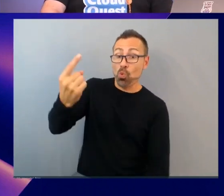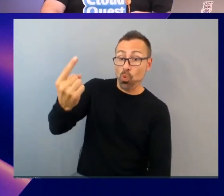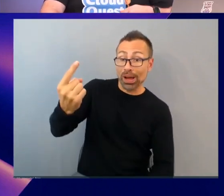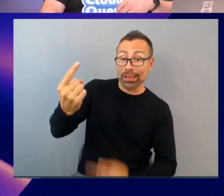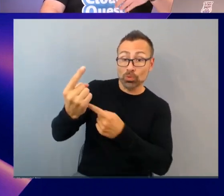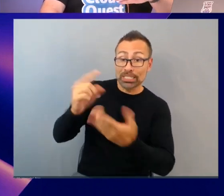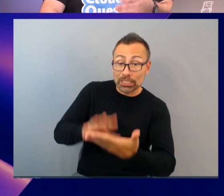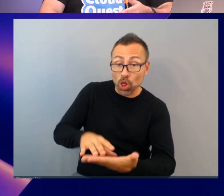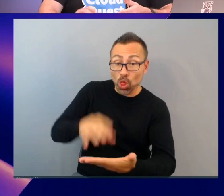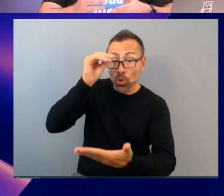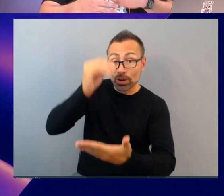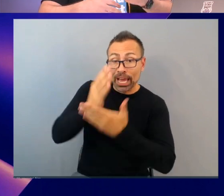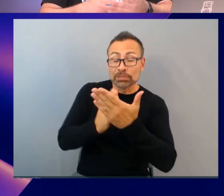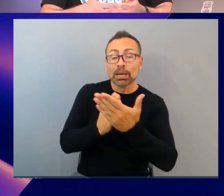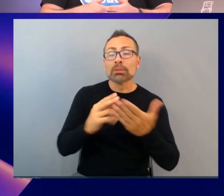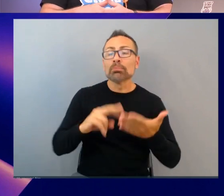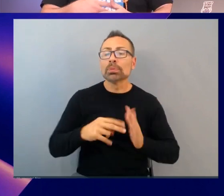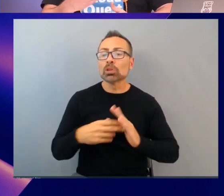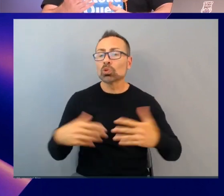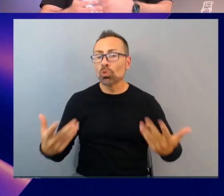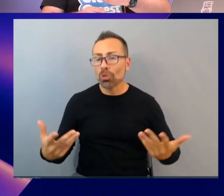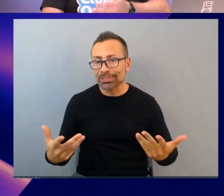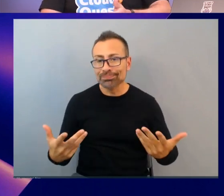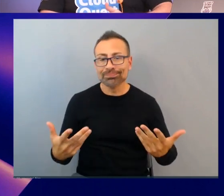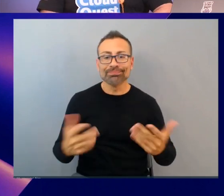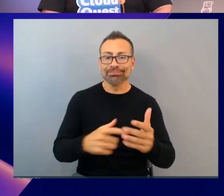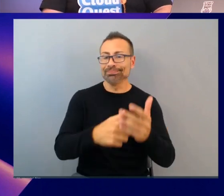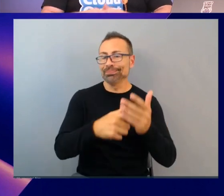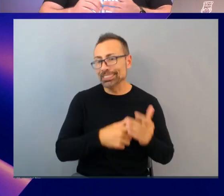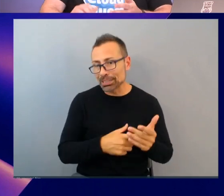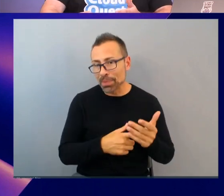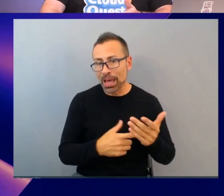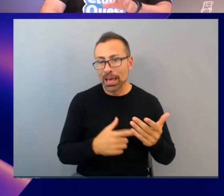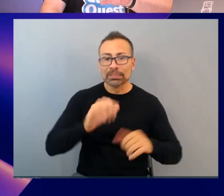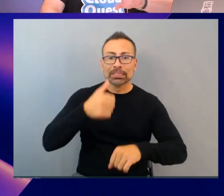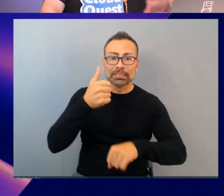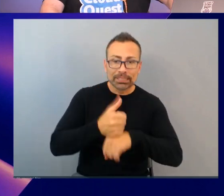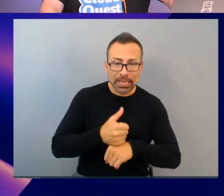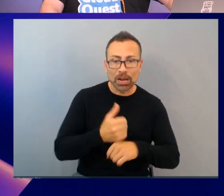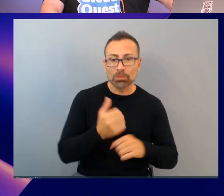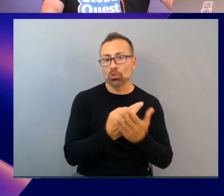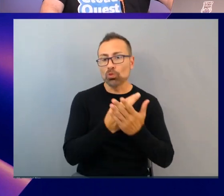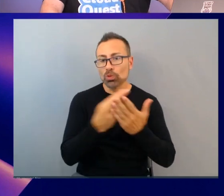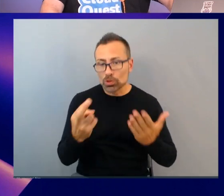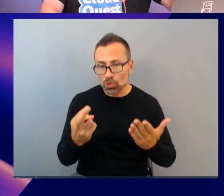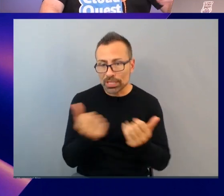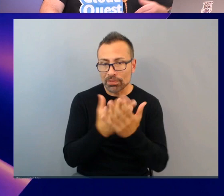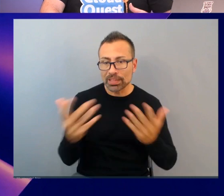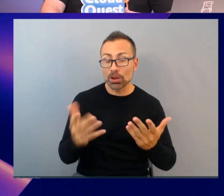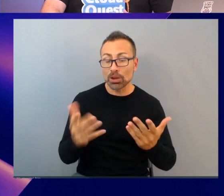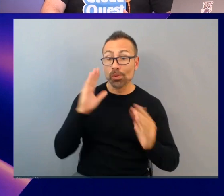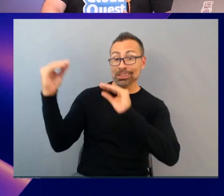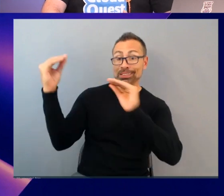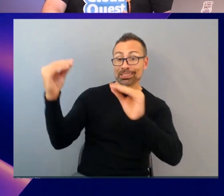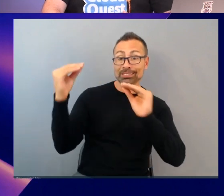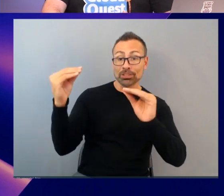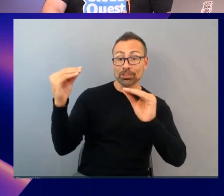the demand to avoid over provisioning resources and things like that. - Yes, yes. Everything will be taught on this. [Aaron] The peaks and the spikes.